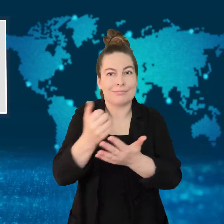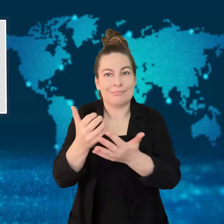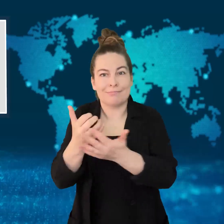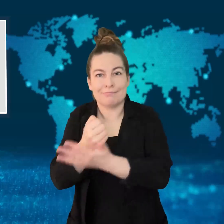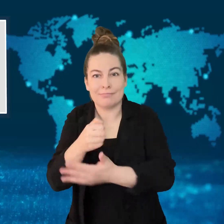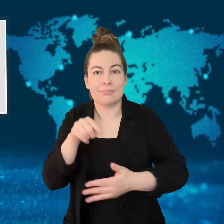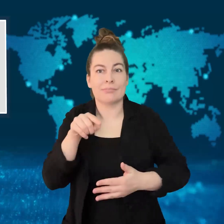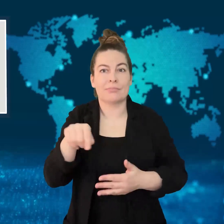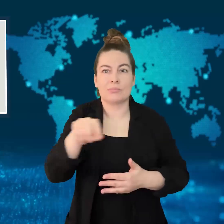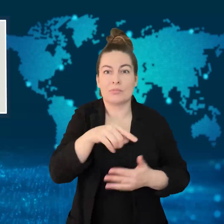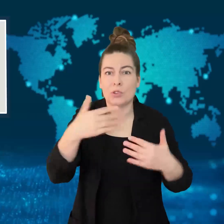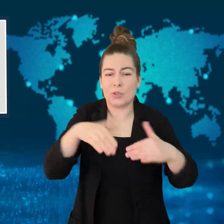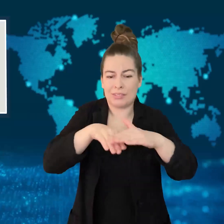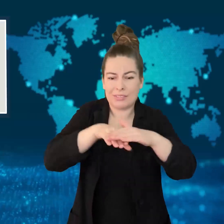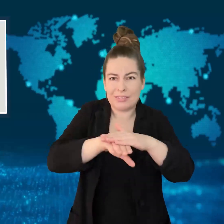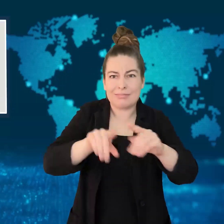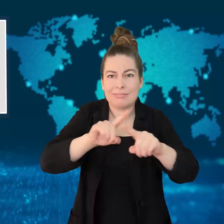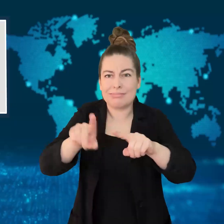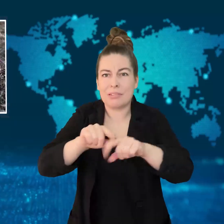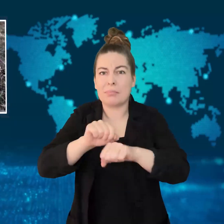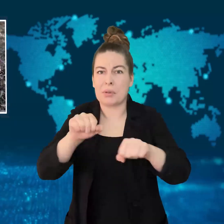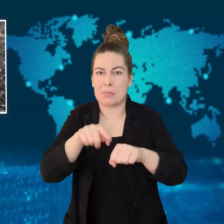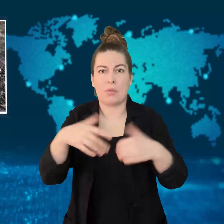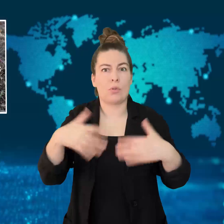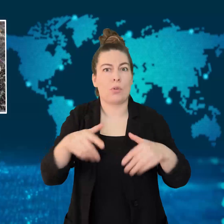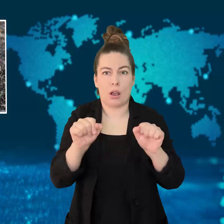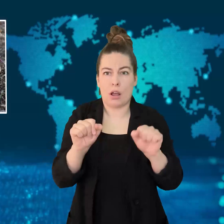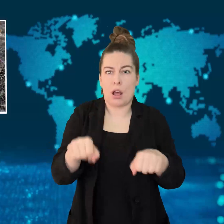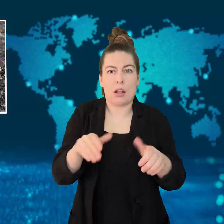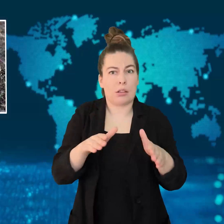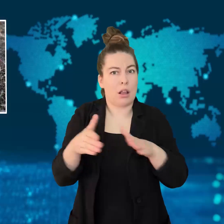The devices were all potentially deadly.